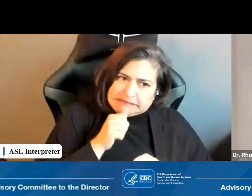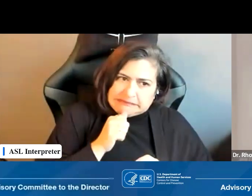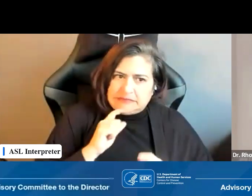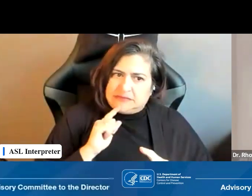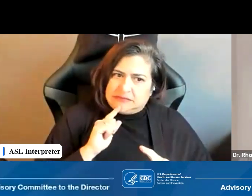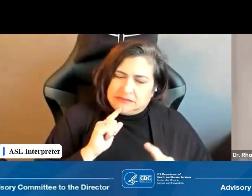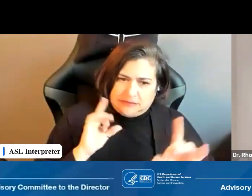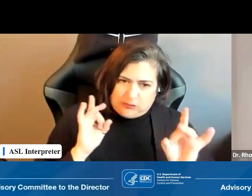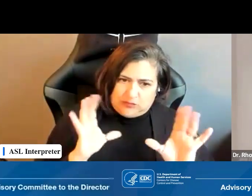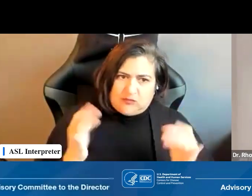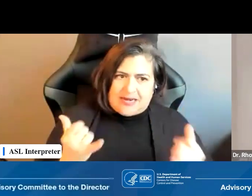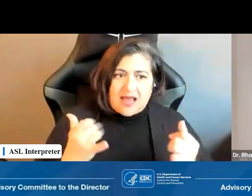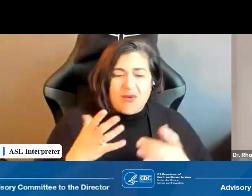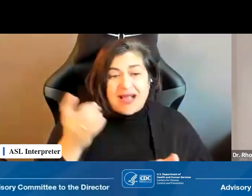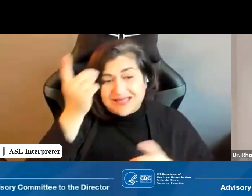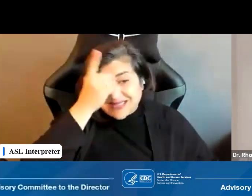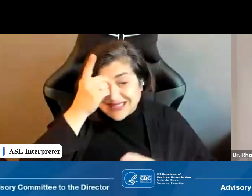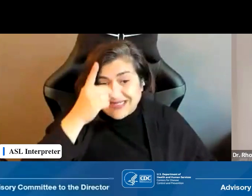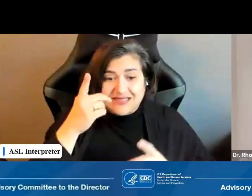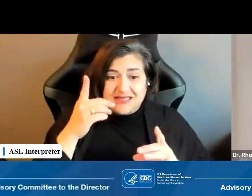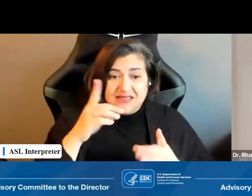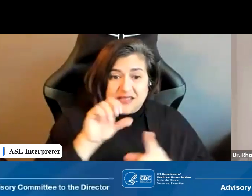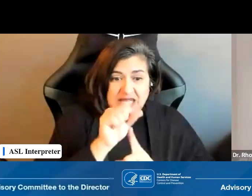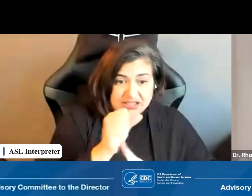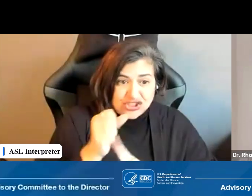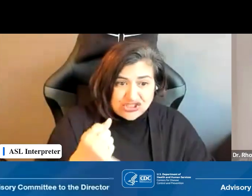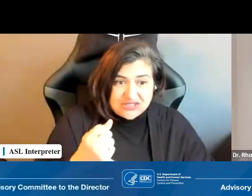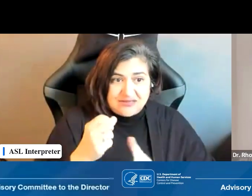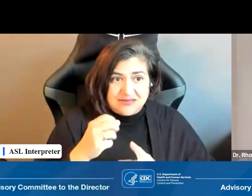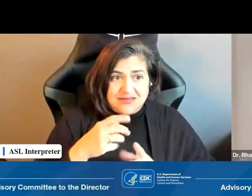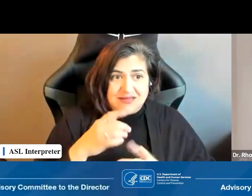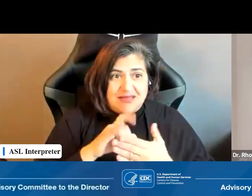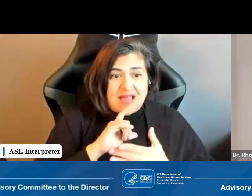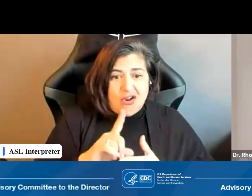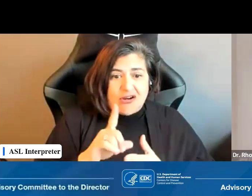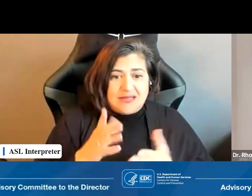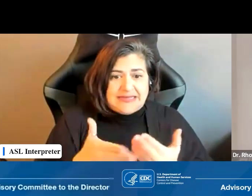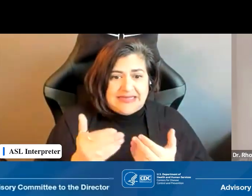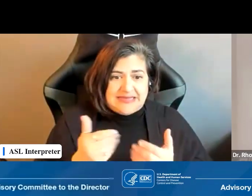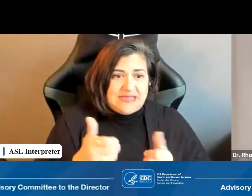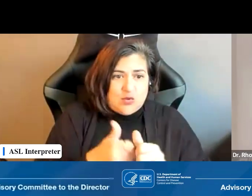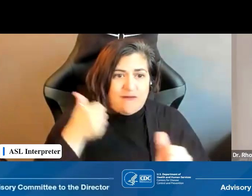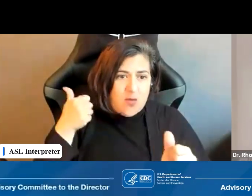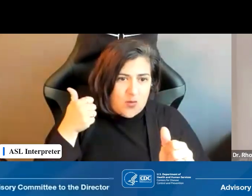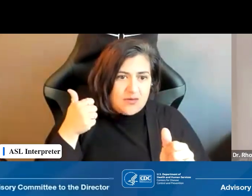in on those disease states and conditions that are avoidably causing suffering.